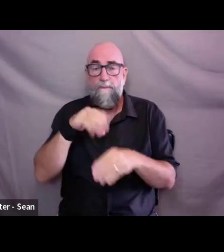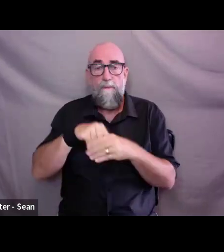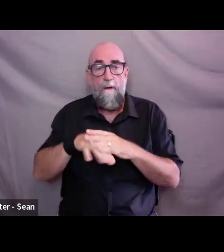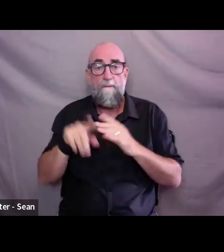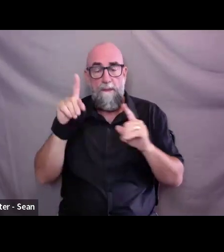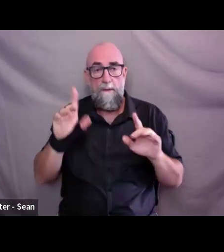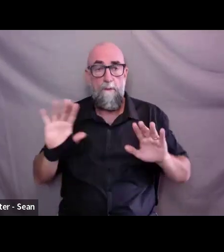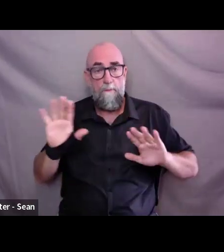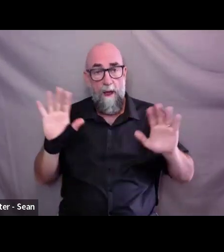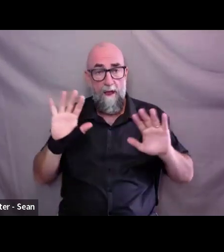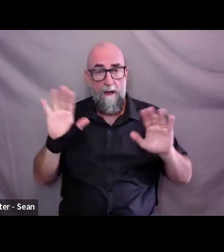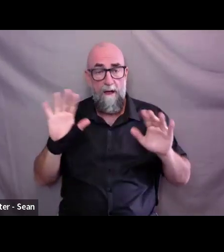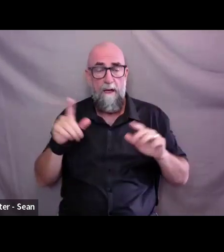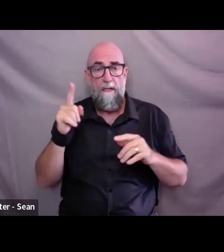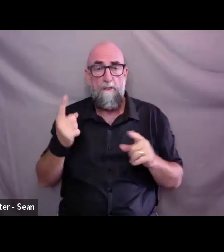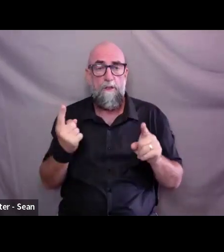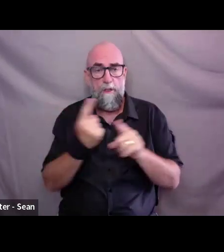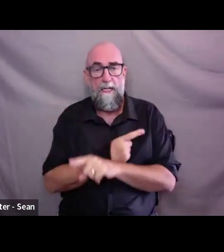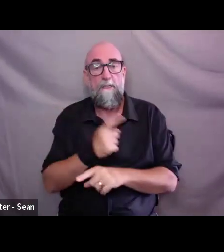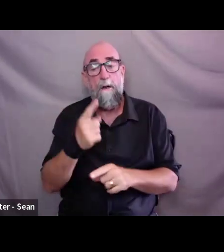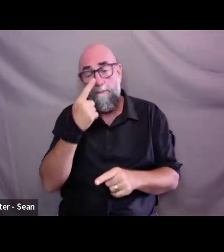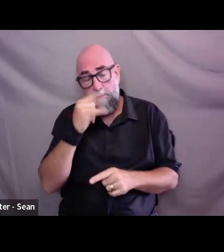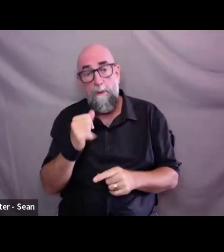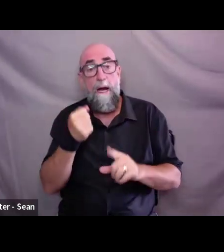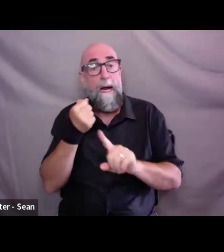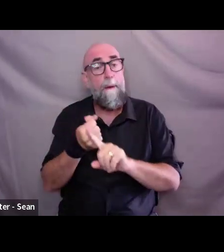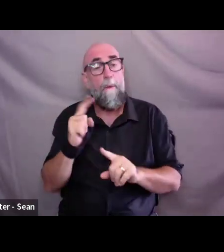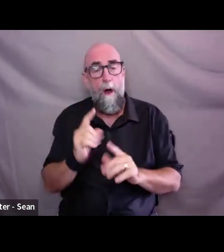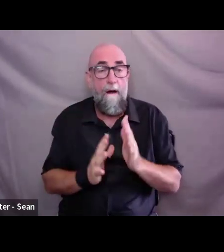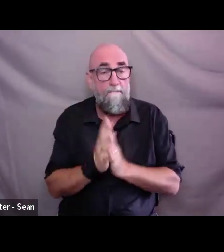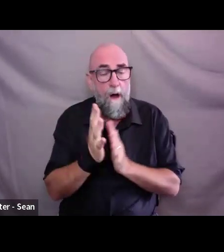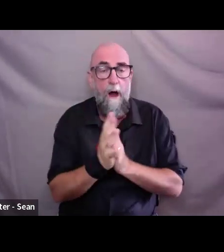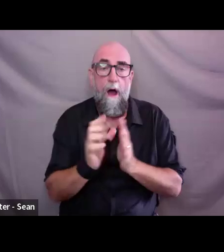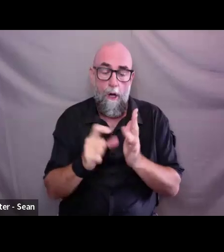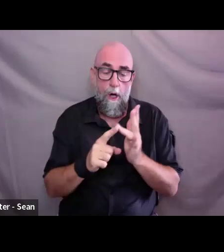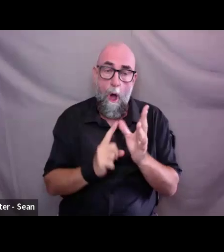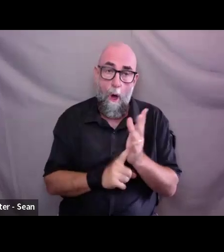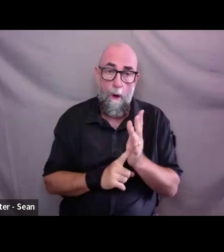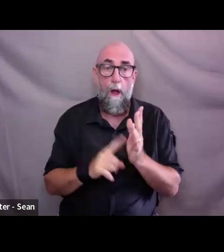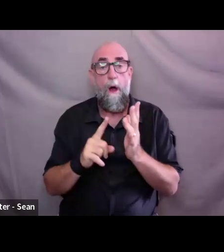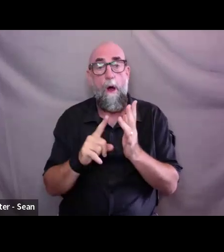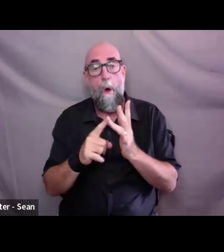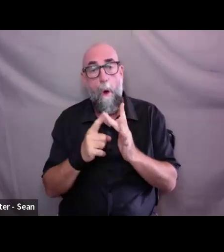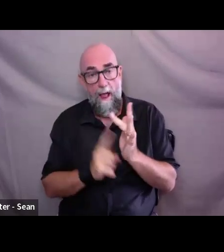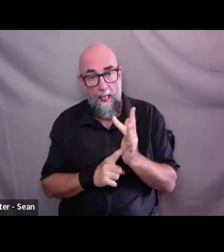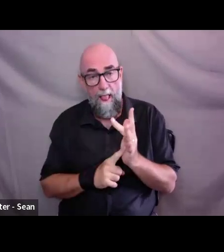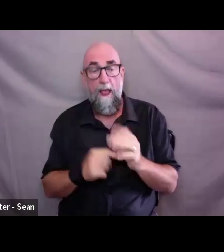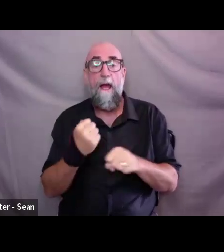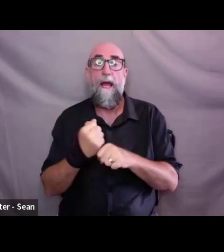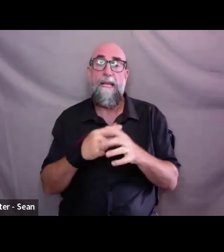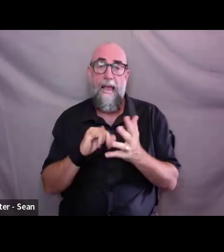for somewhere between 75% of global greenhouse gas emissions and nearly 90%